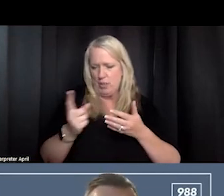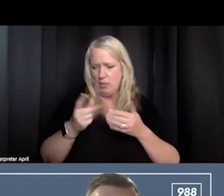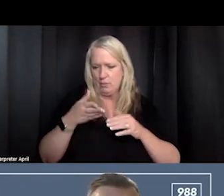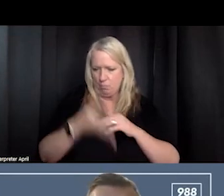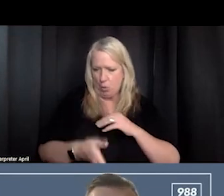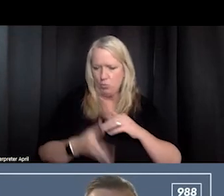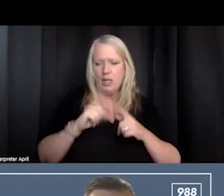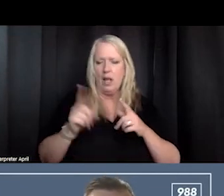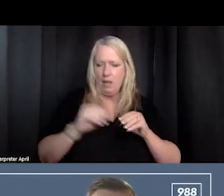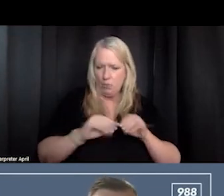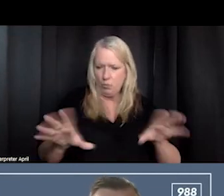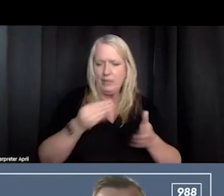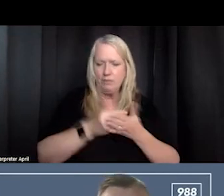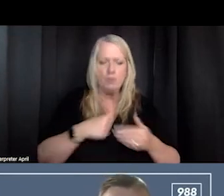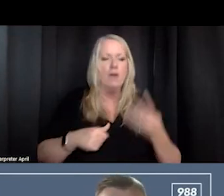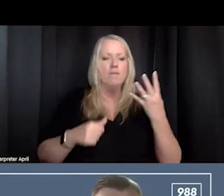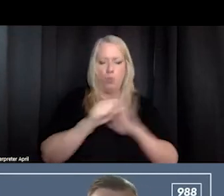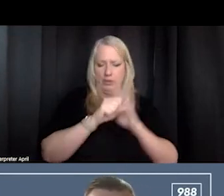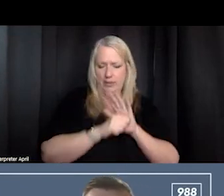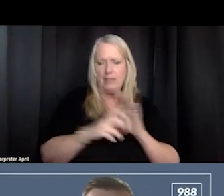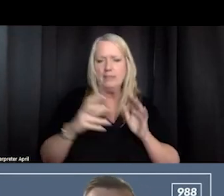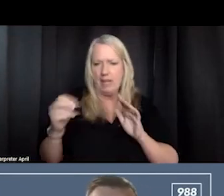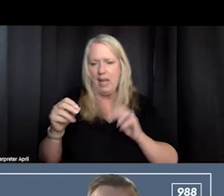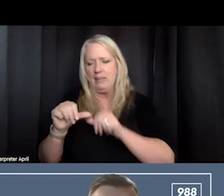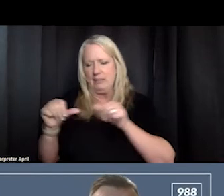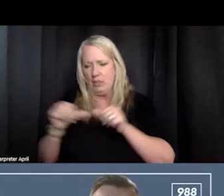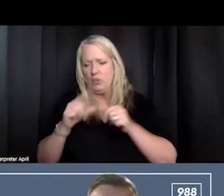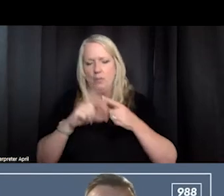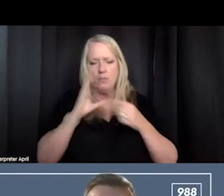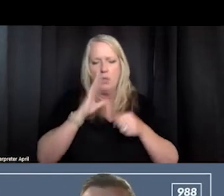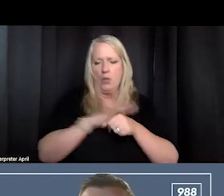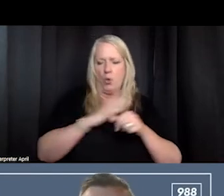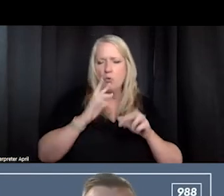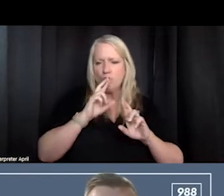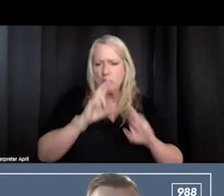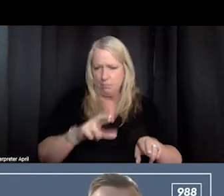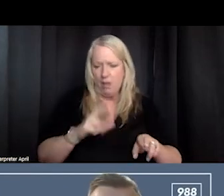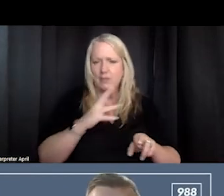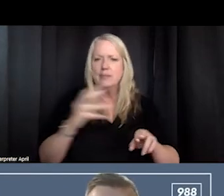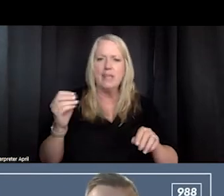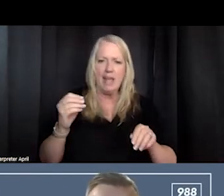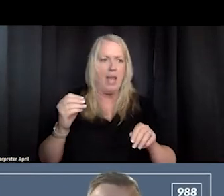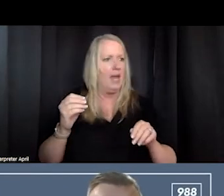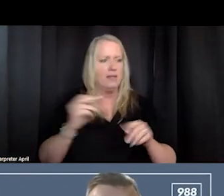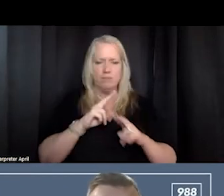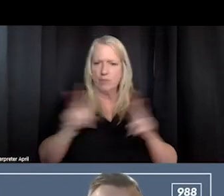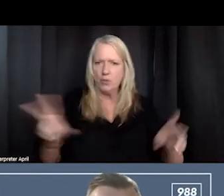FOR, FOUR STATE AND TERRITORIES RUINED, 988 LOCAL RESPONSE. AND ARE WORKING VERY ENGAGED, WITH THOSE